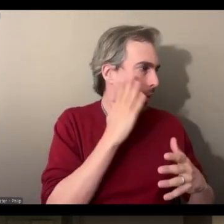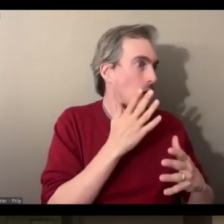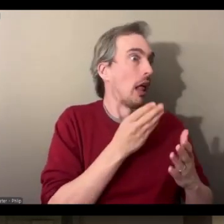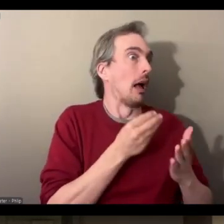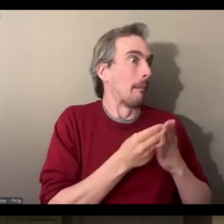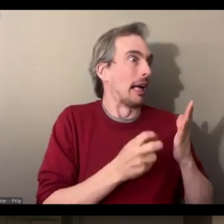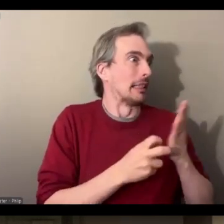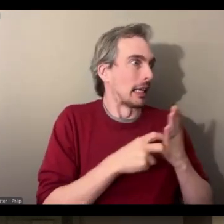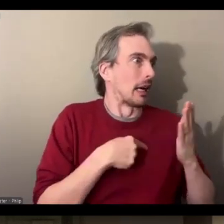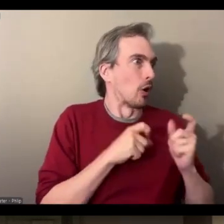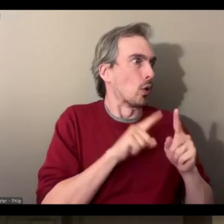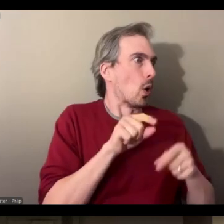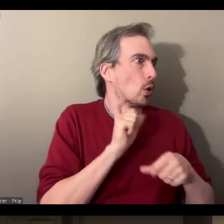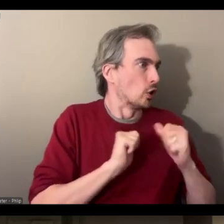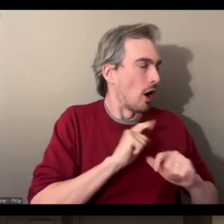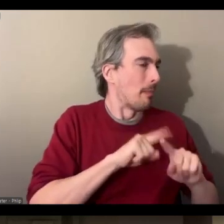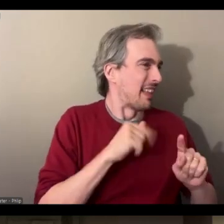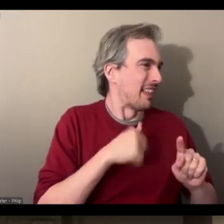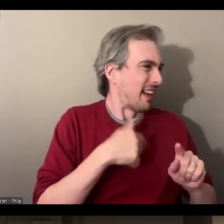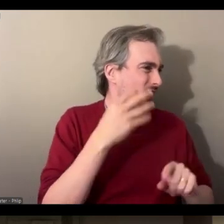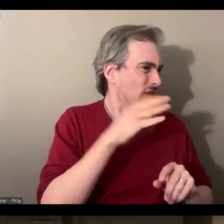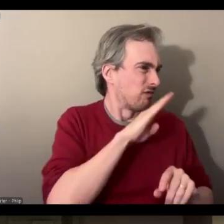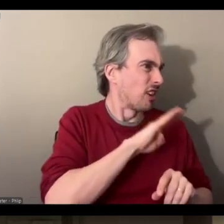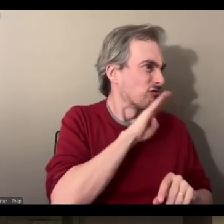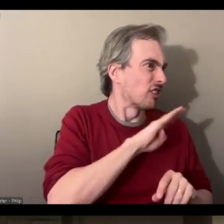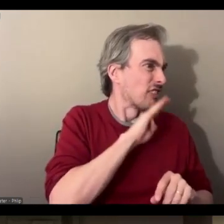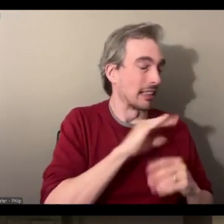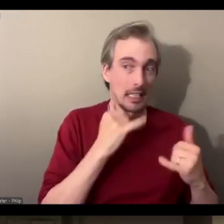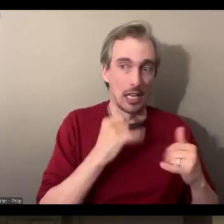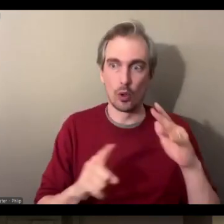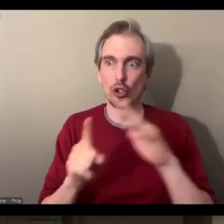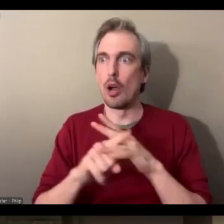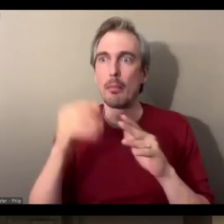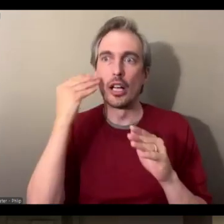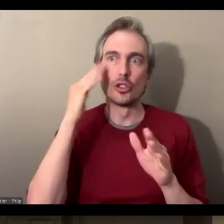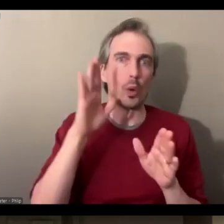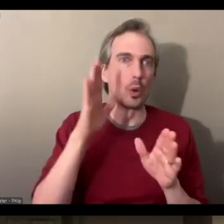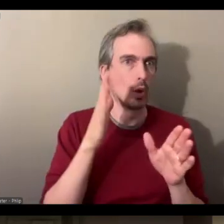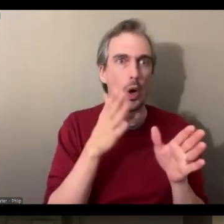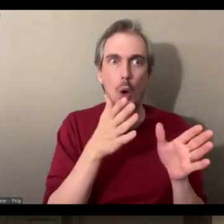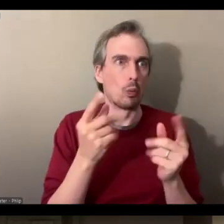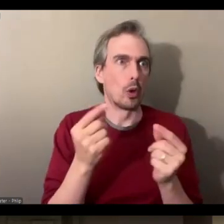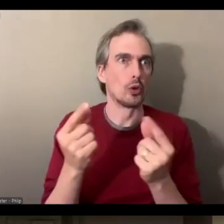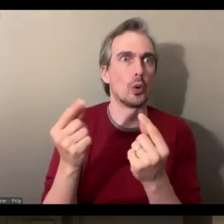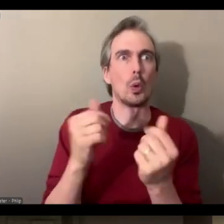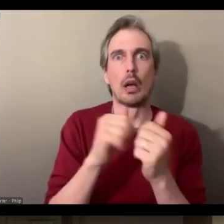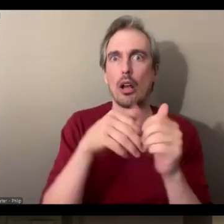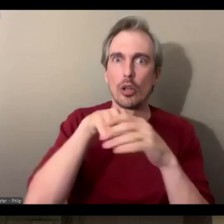need your audiences to have that baggage. Walking into... I don't know. A joyful musical or a